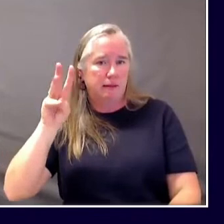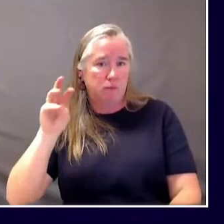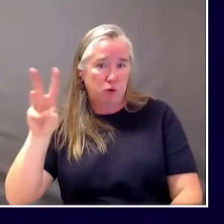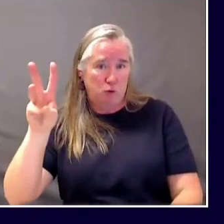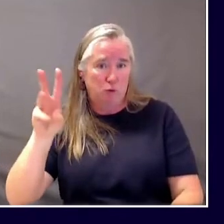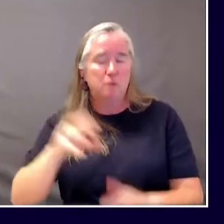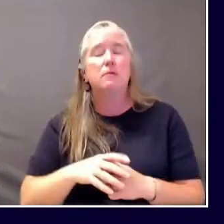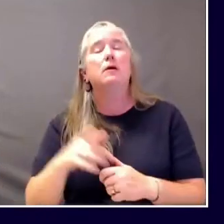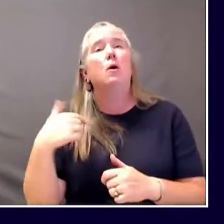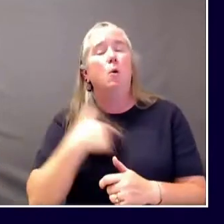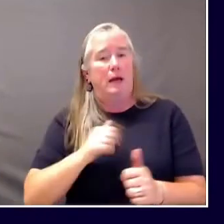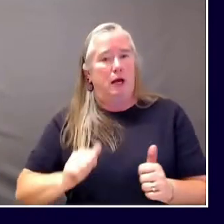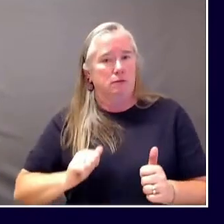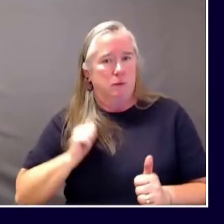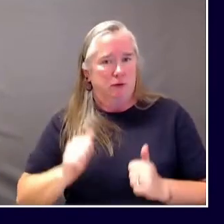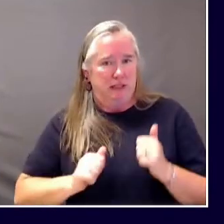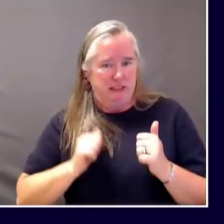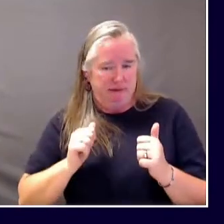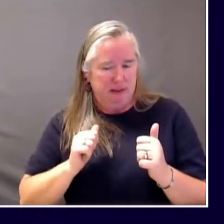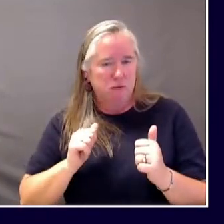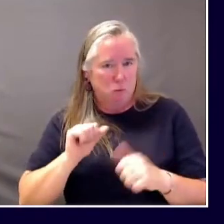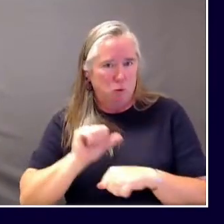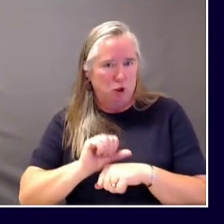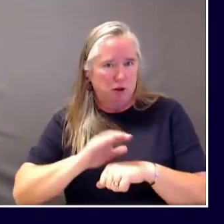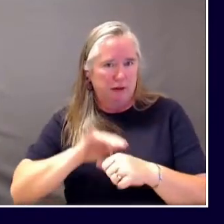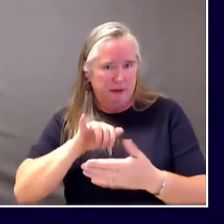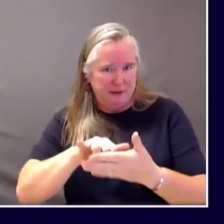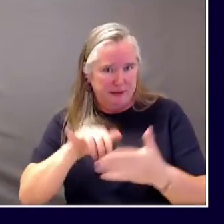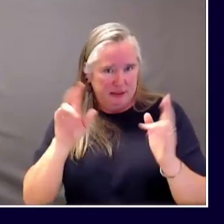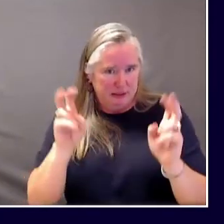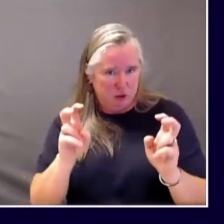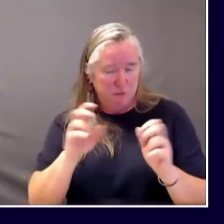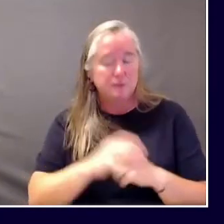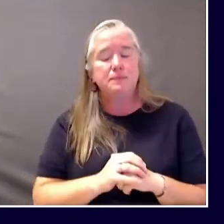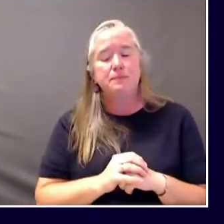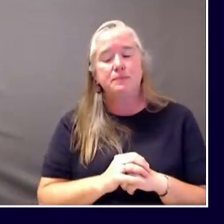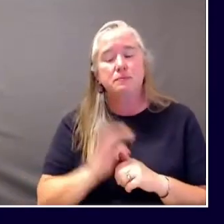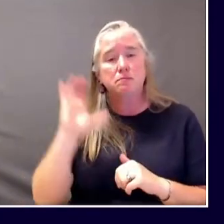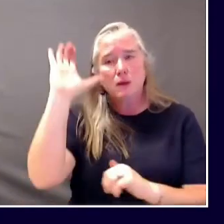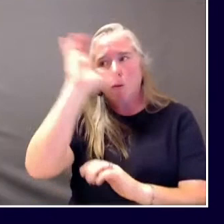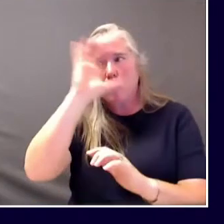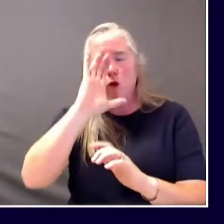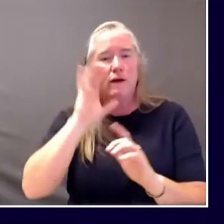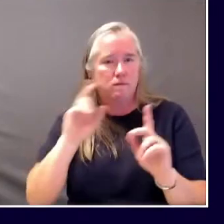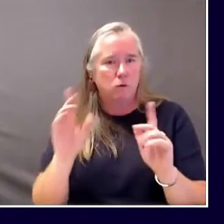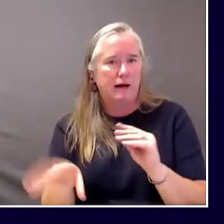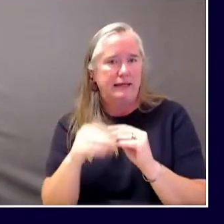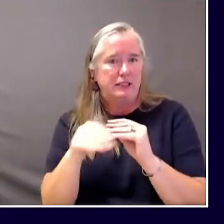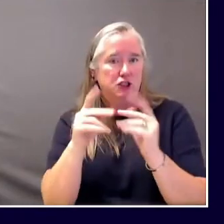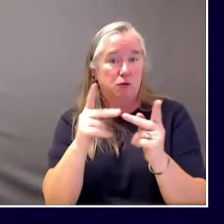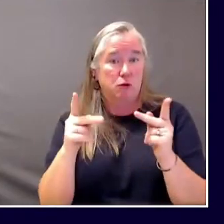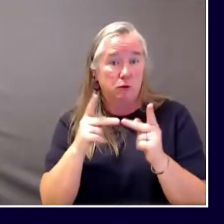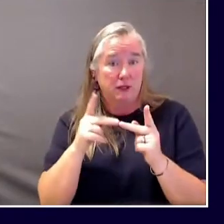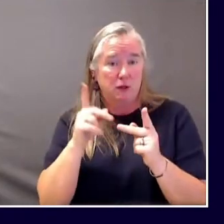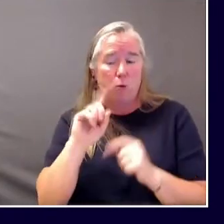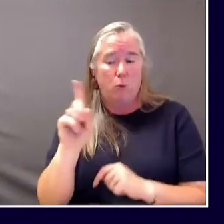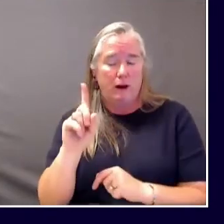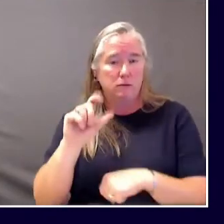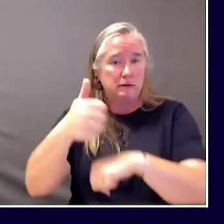fronts first of all finding the existing sites in places like